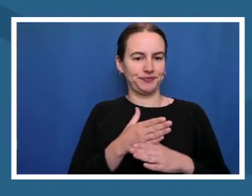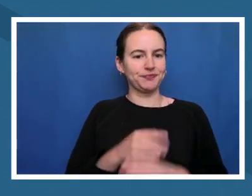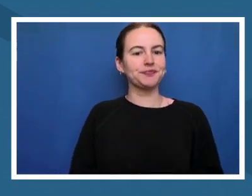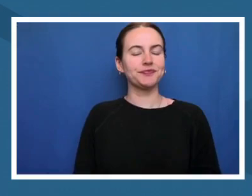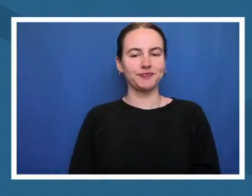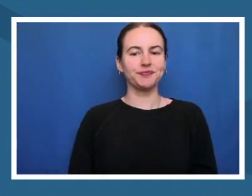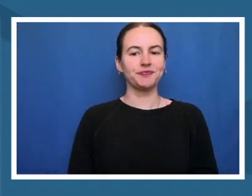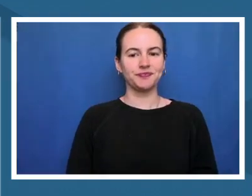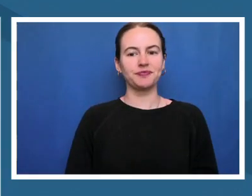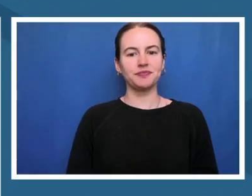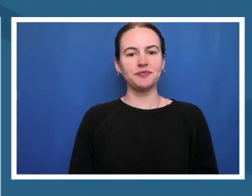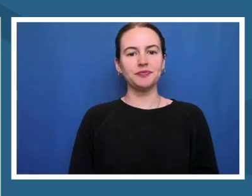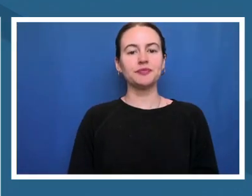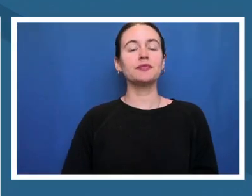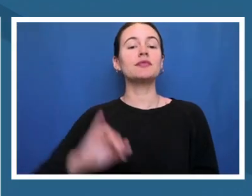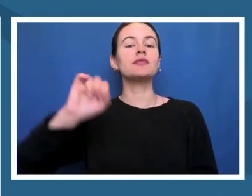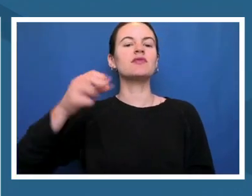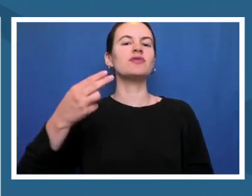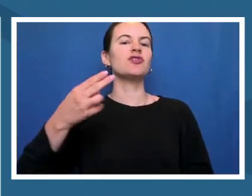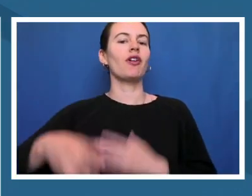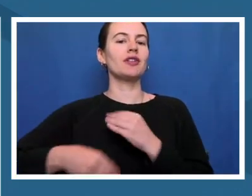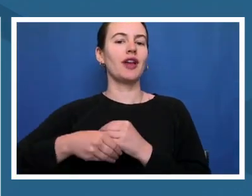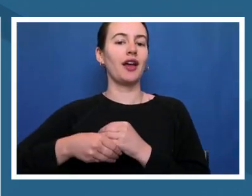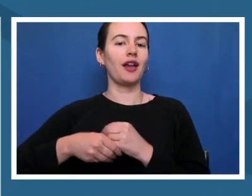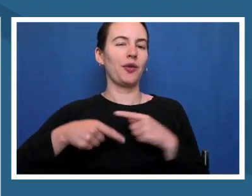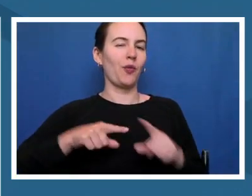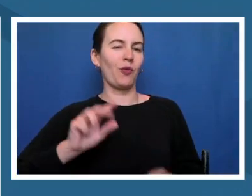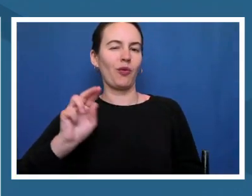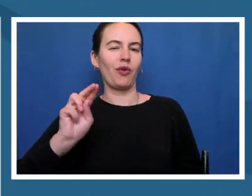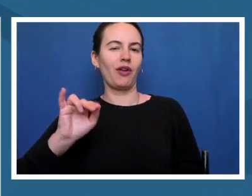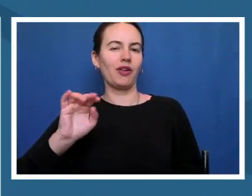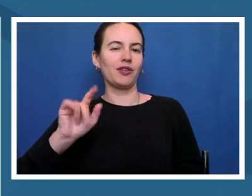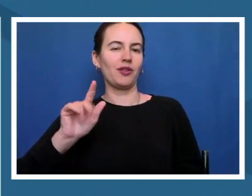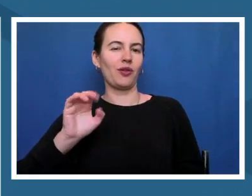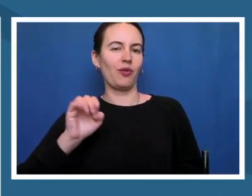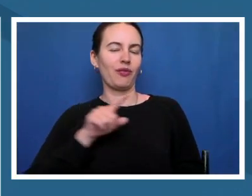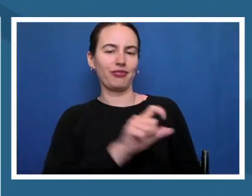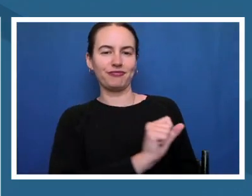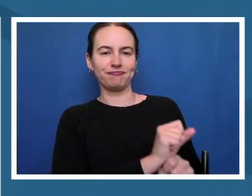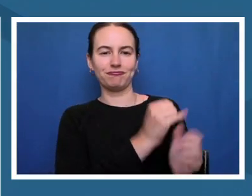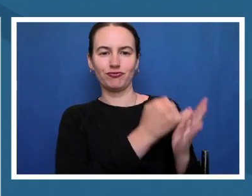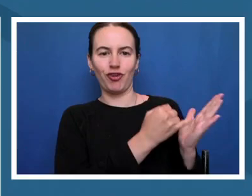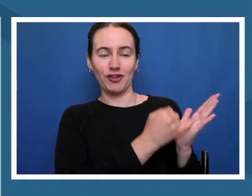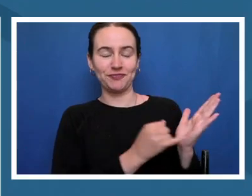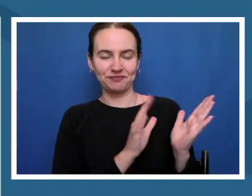and i should add while nicole's um